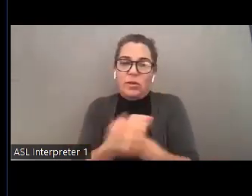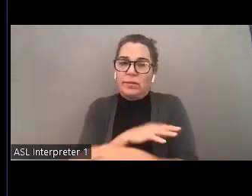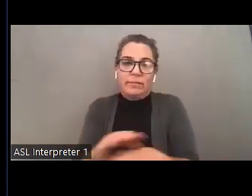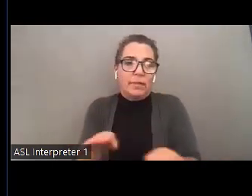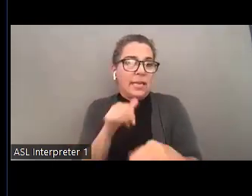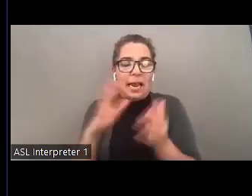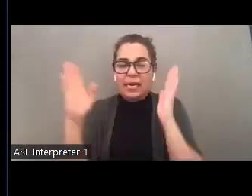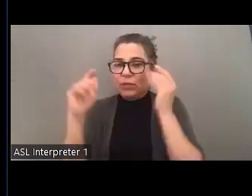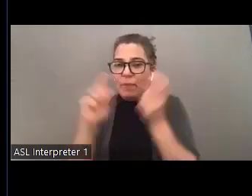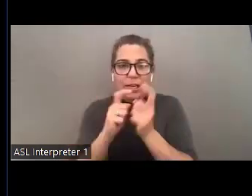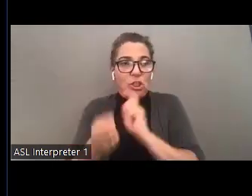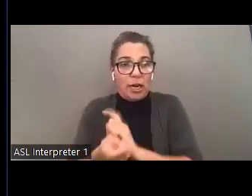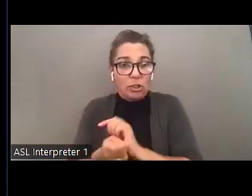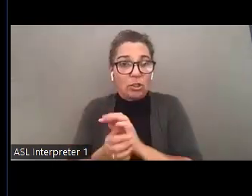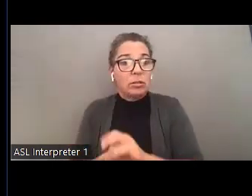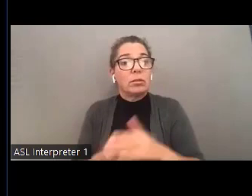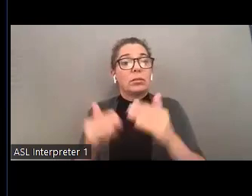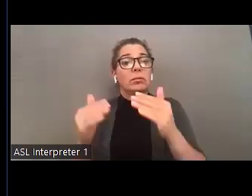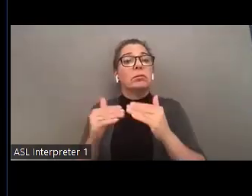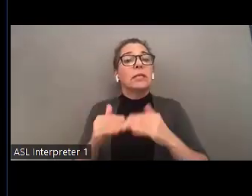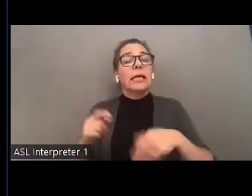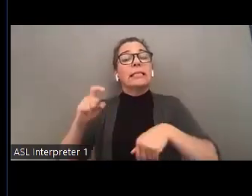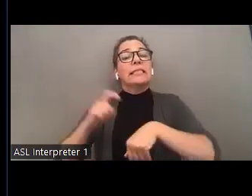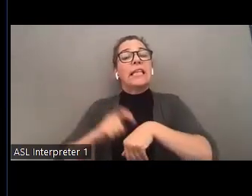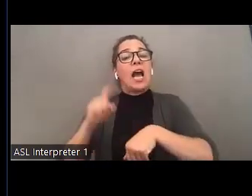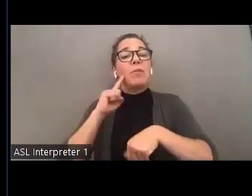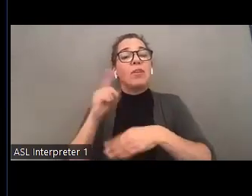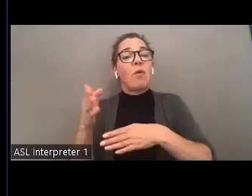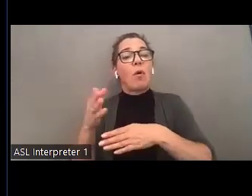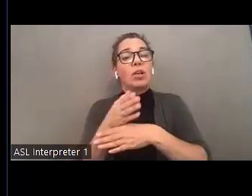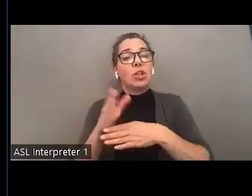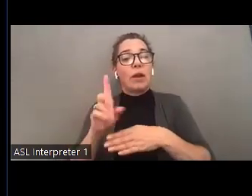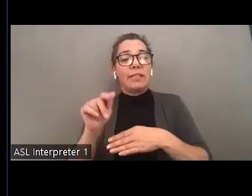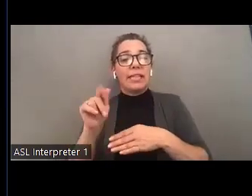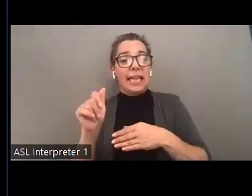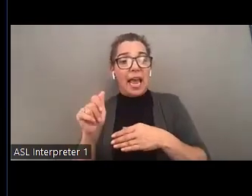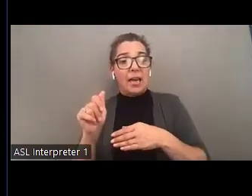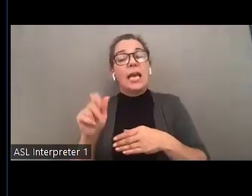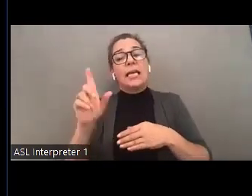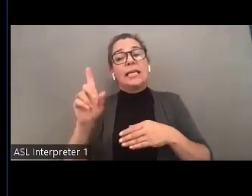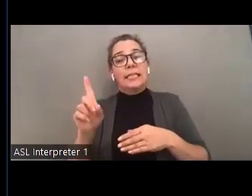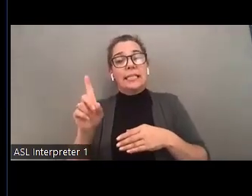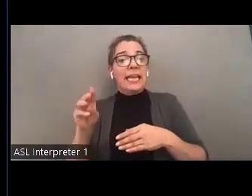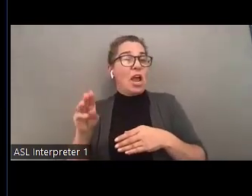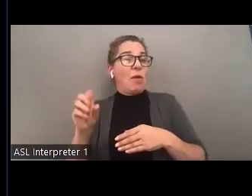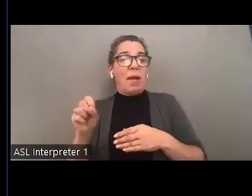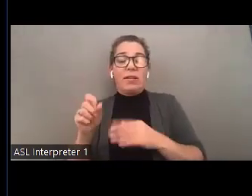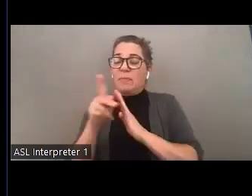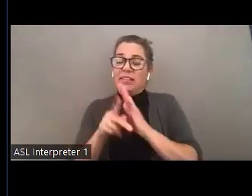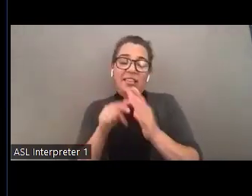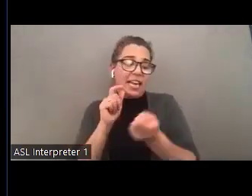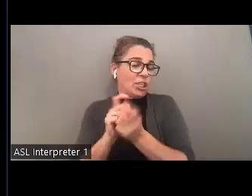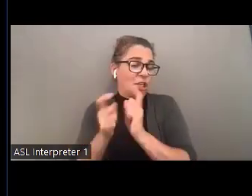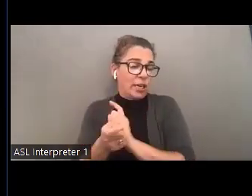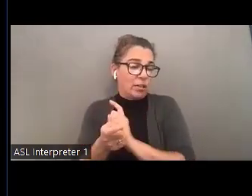Finally, regarding the timing of sharing data, the GDS policy expectations have not changed. GDS policy guidance